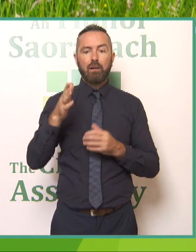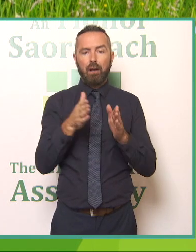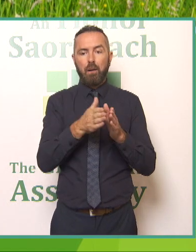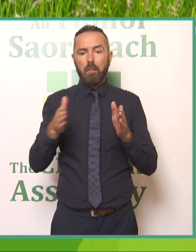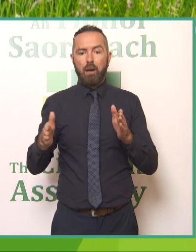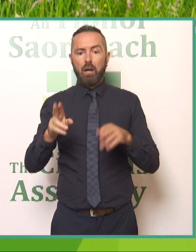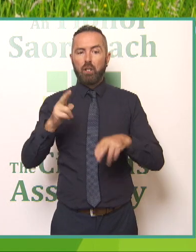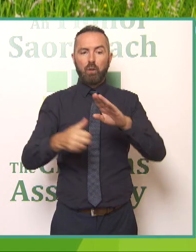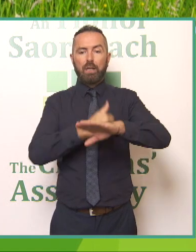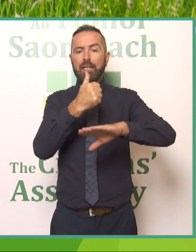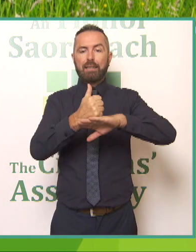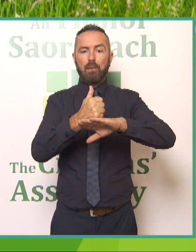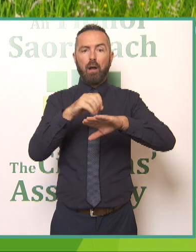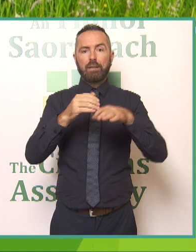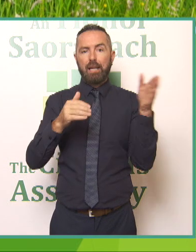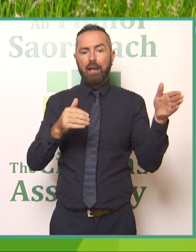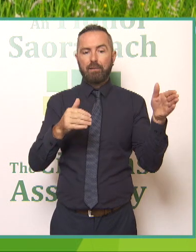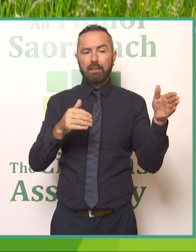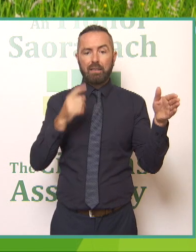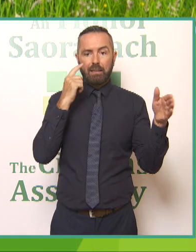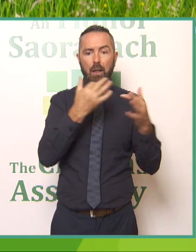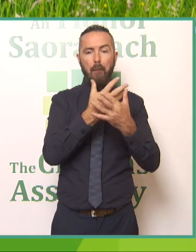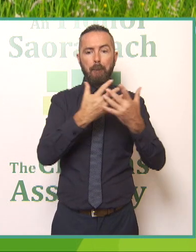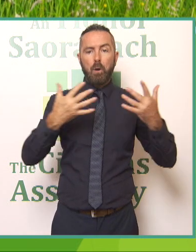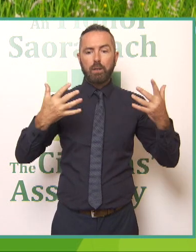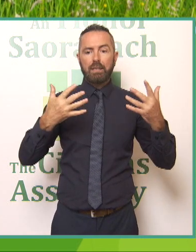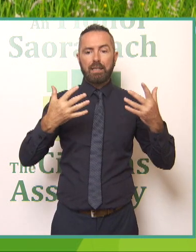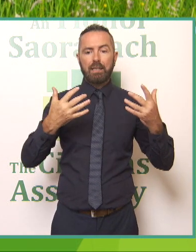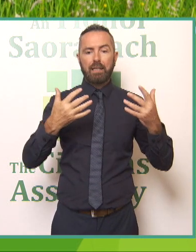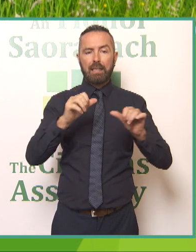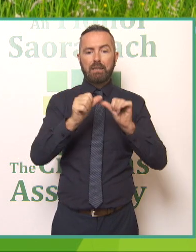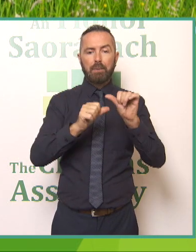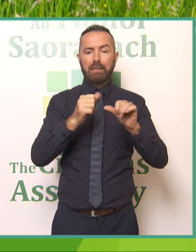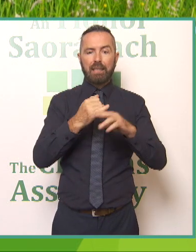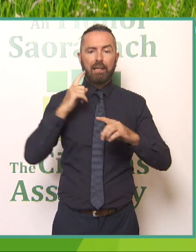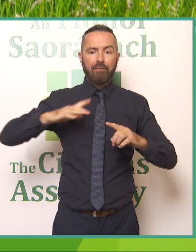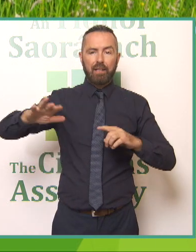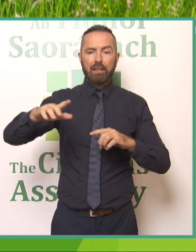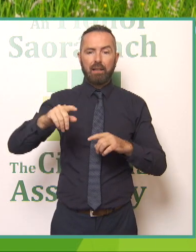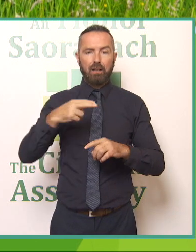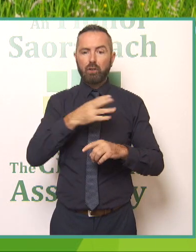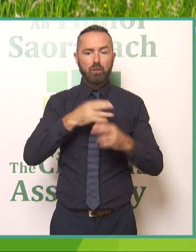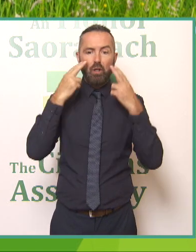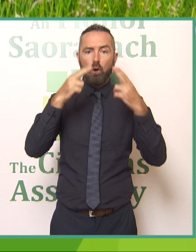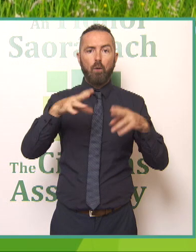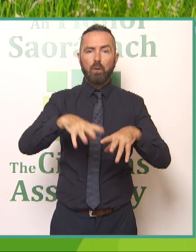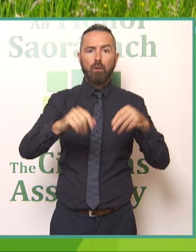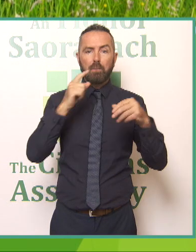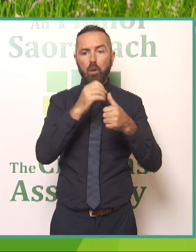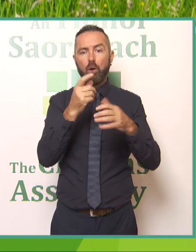left is an early established one you can see it as multi-spaces in that field as well which is it's not just like your normal printing a royal grass you can cut down your chemical fertilizer and